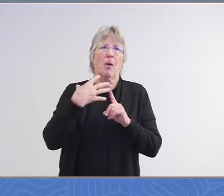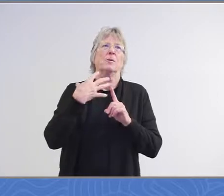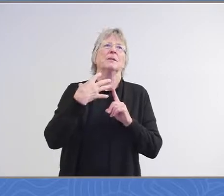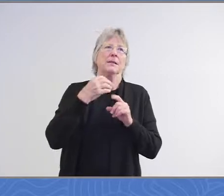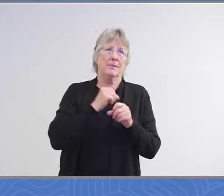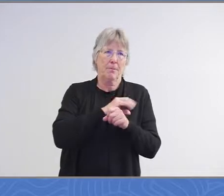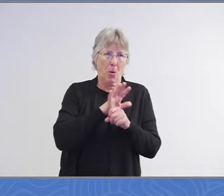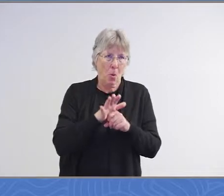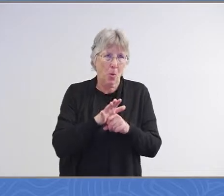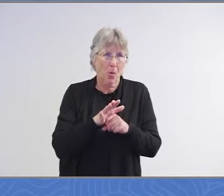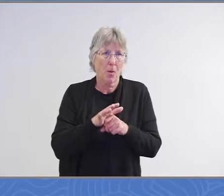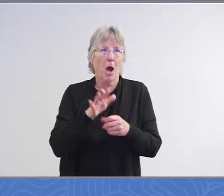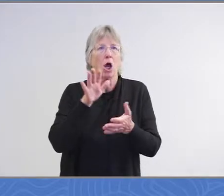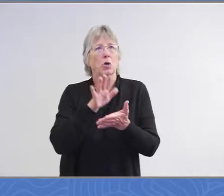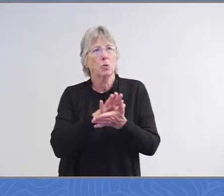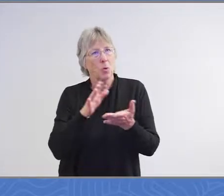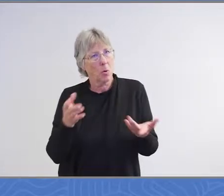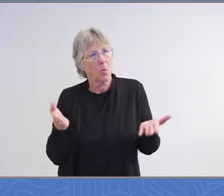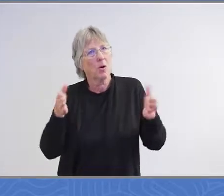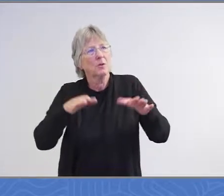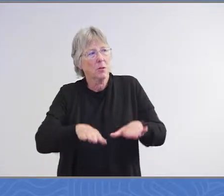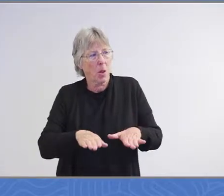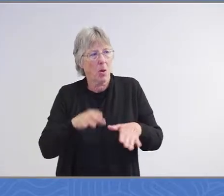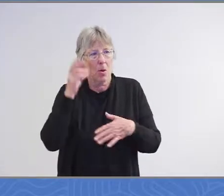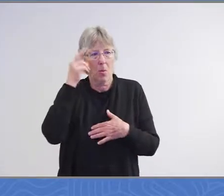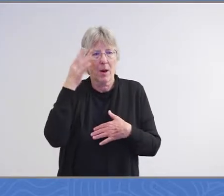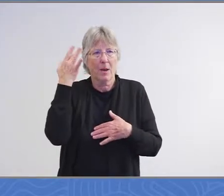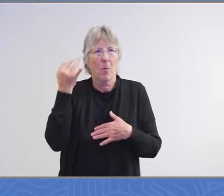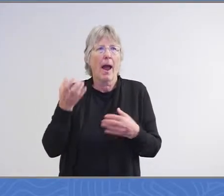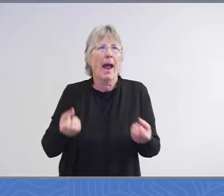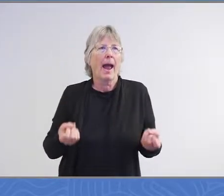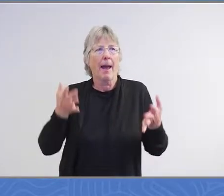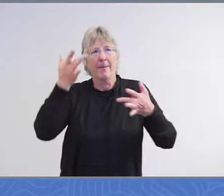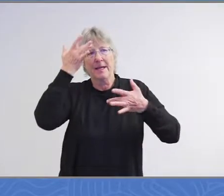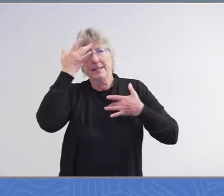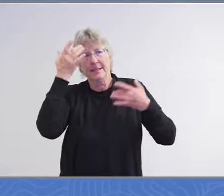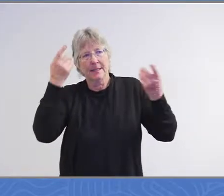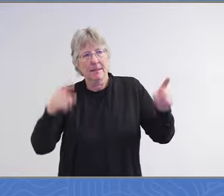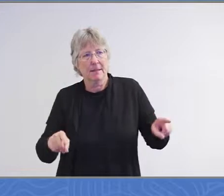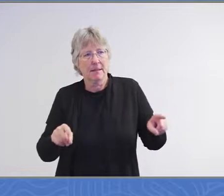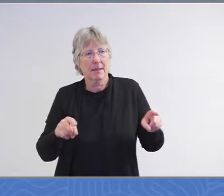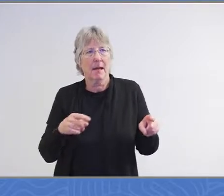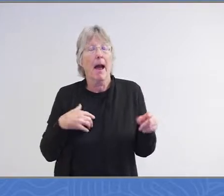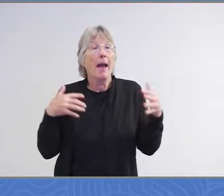and our school was closed due to the number of cases that arose. My fear from my colleagues